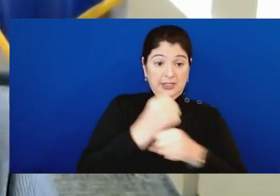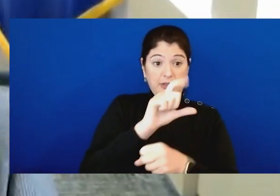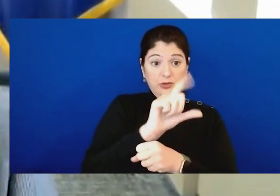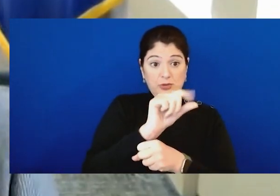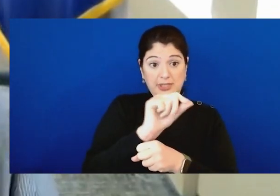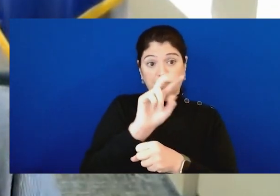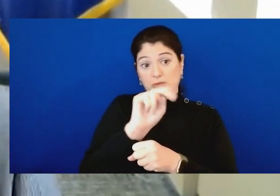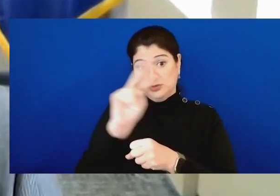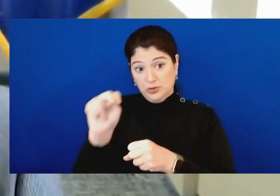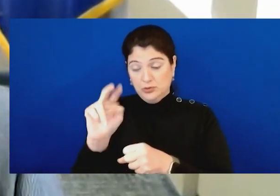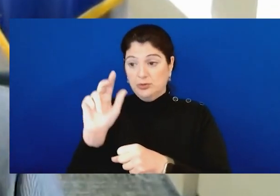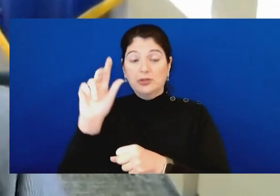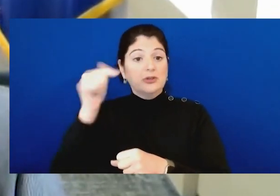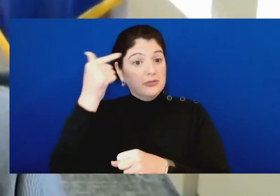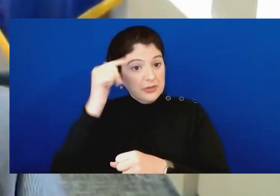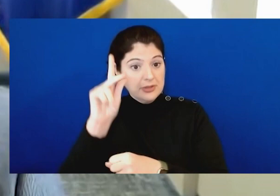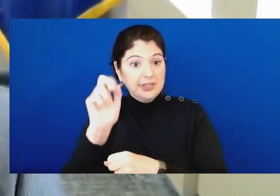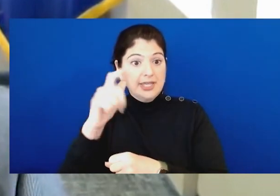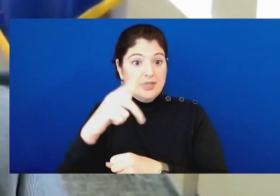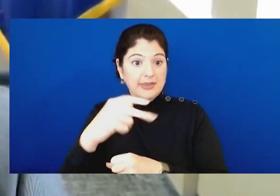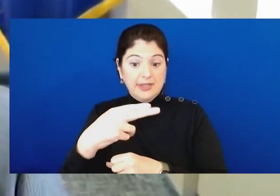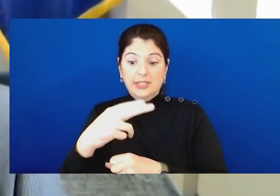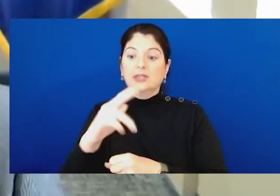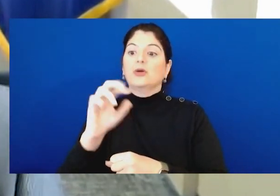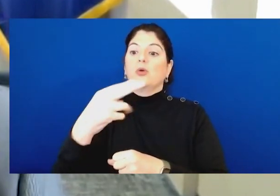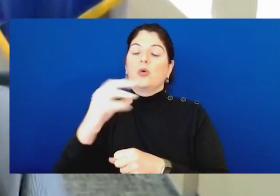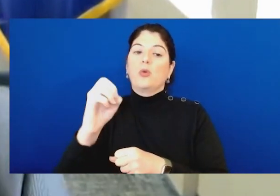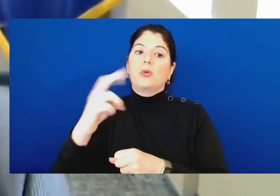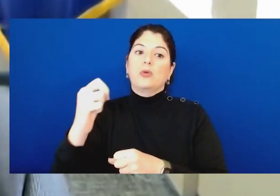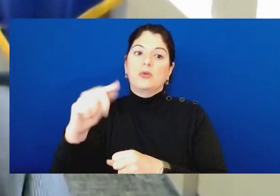the initiative that brings us all here today and now it's a reality.